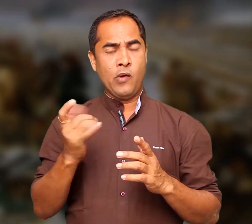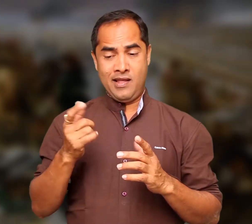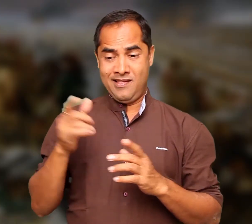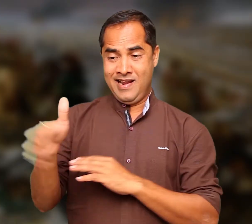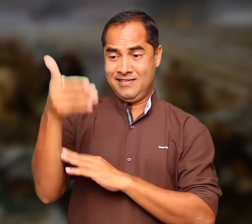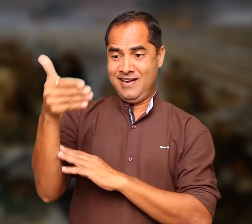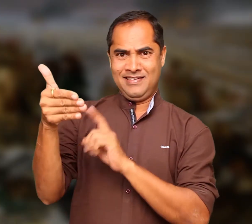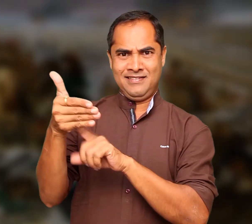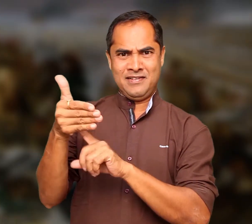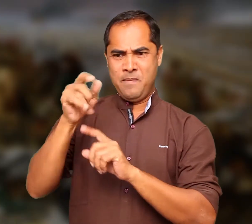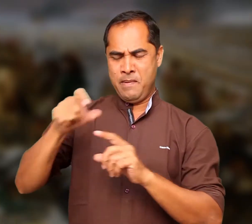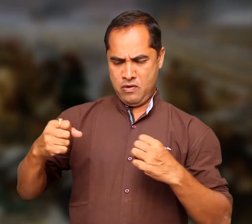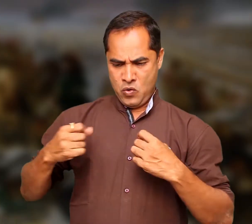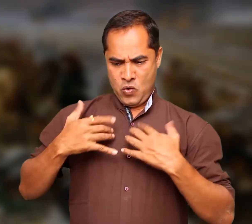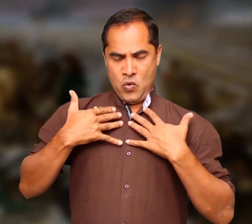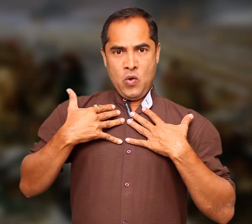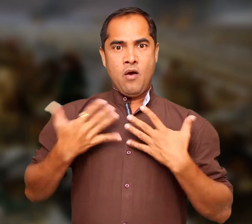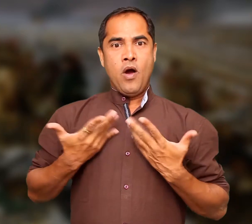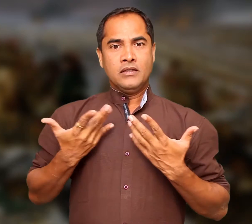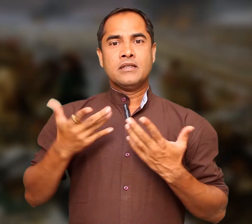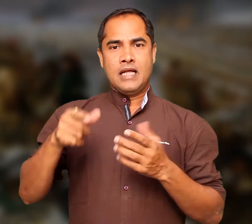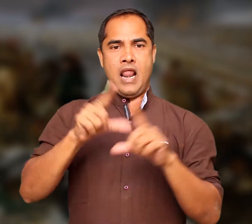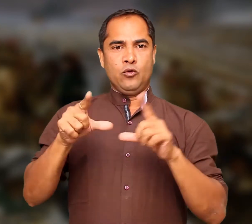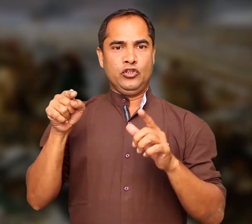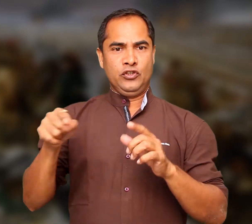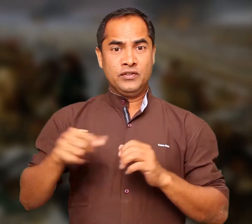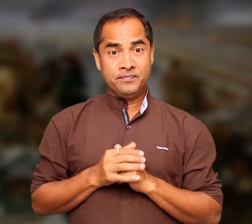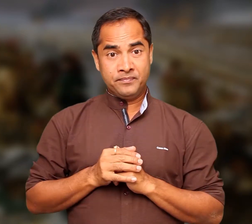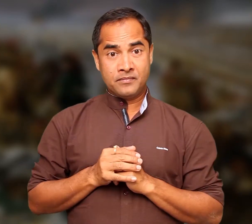developing the nationalist sentiment.